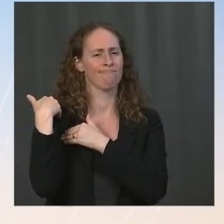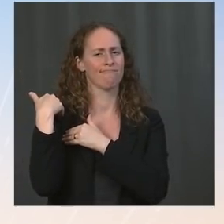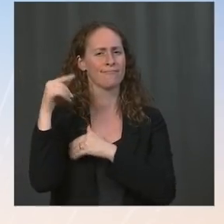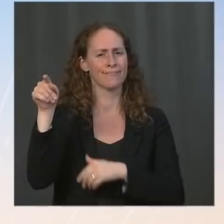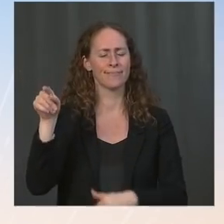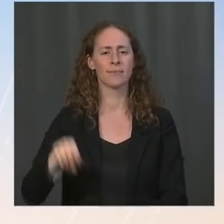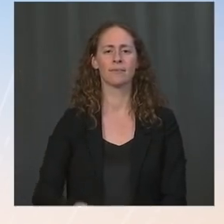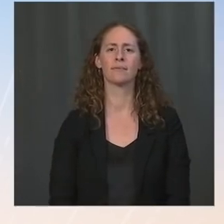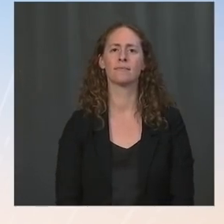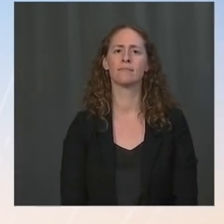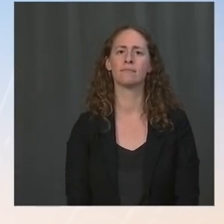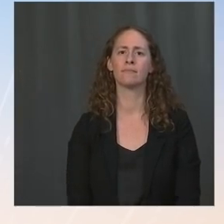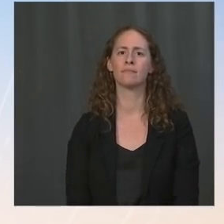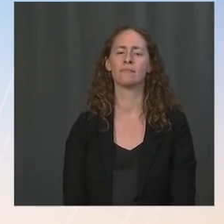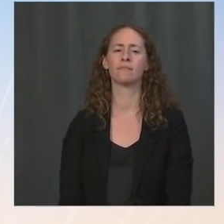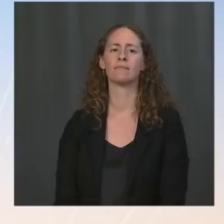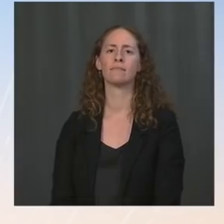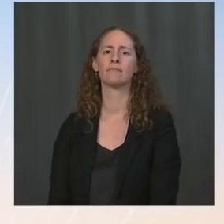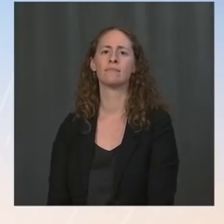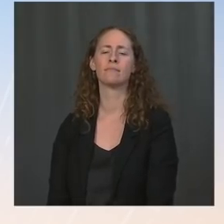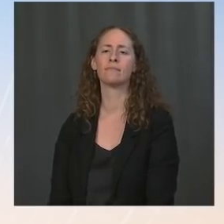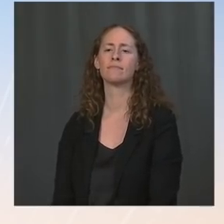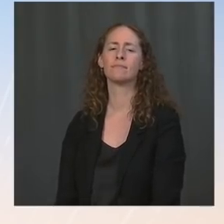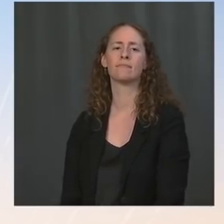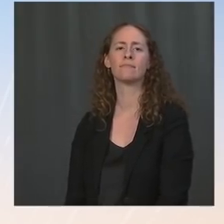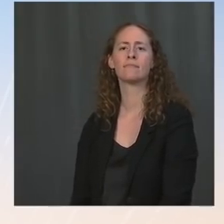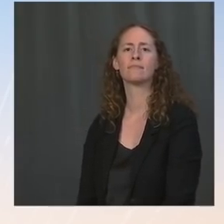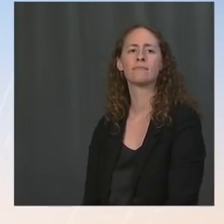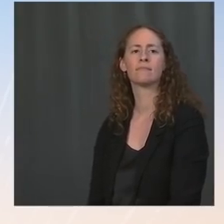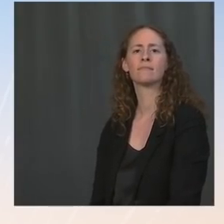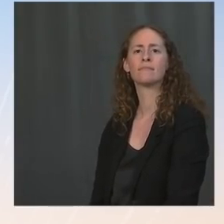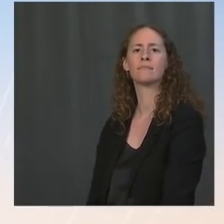that there is a thorough security screening process at the Kabul airport